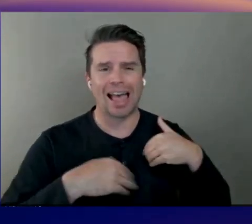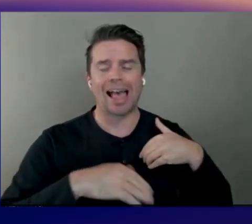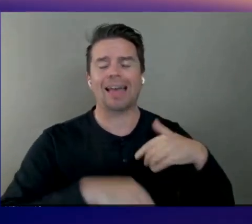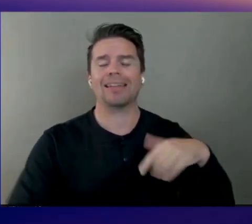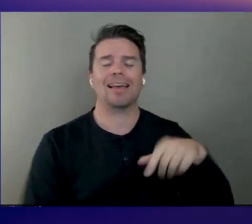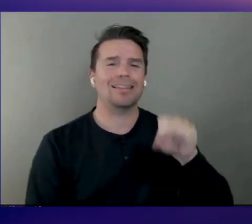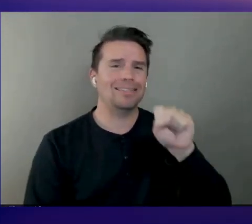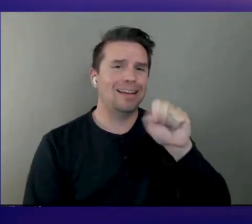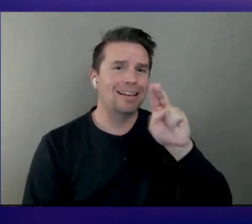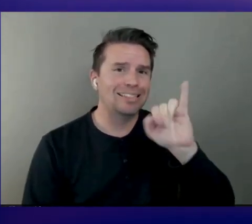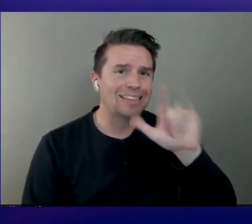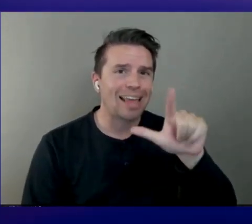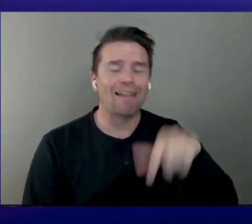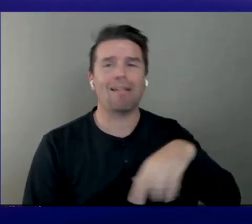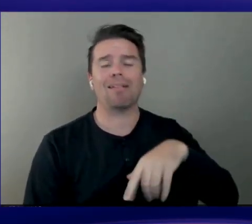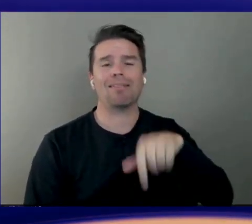Yeah, I think-- - Banana car. Banana car.